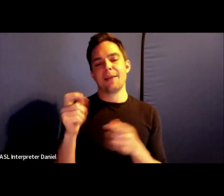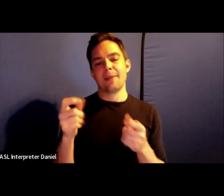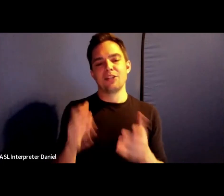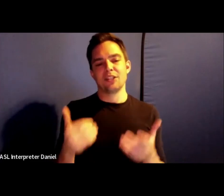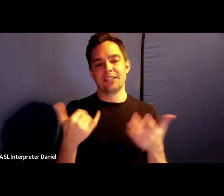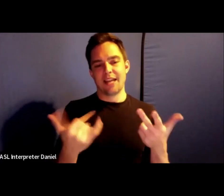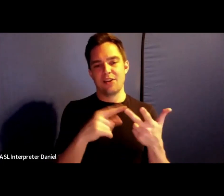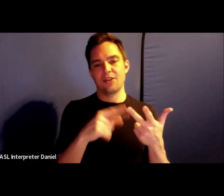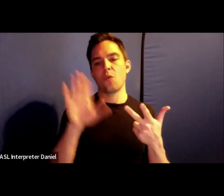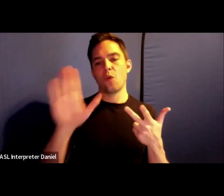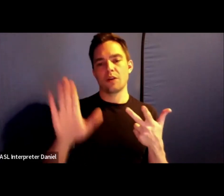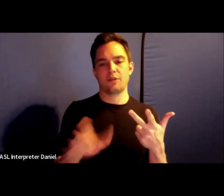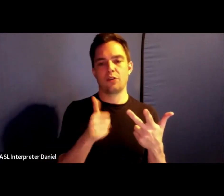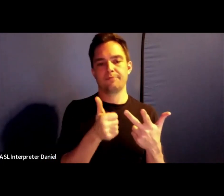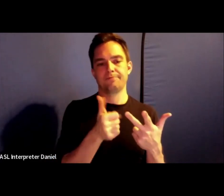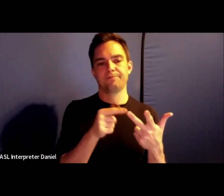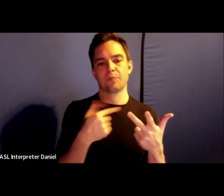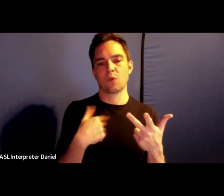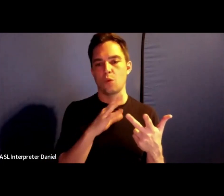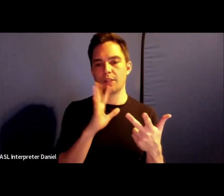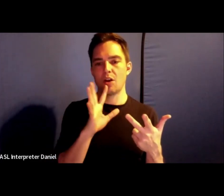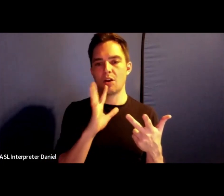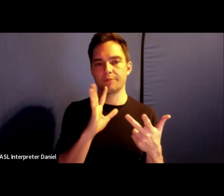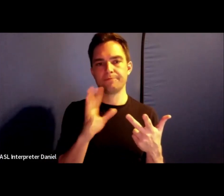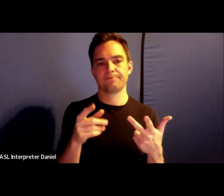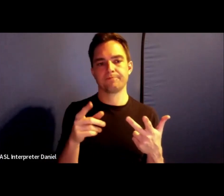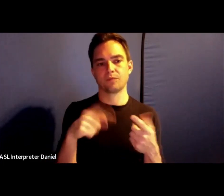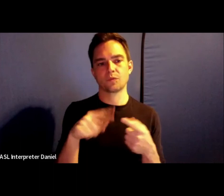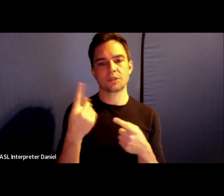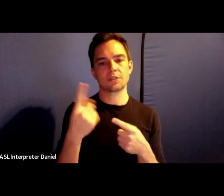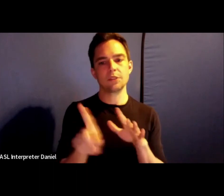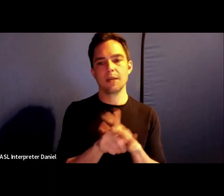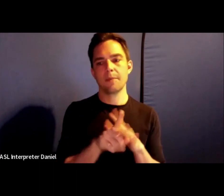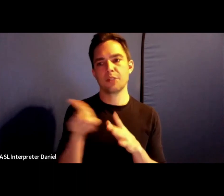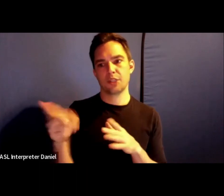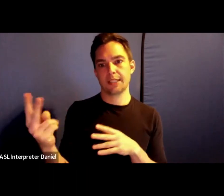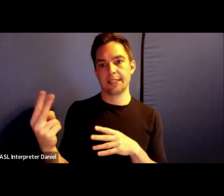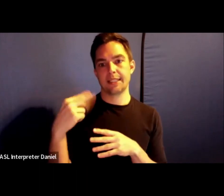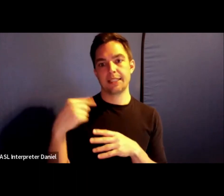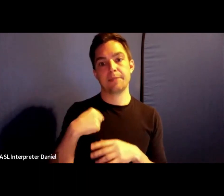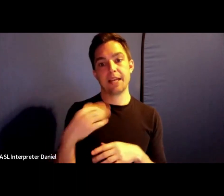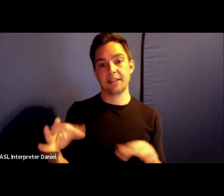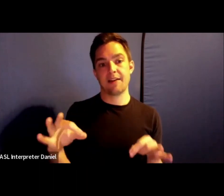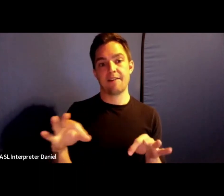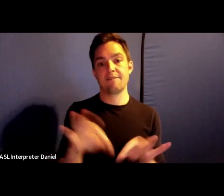wonderful. We talk whenever something comes up, she sees me as valuable, she's resourceful.